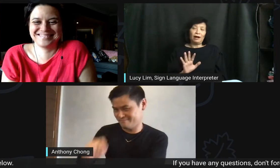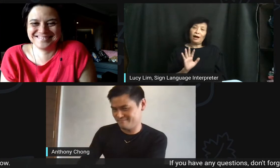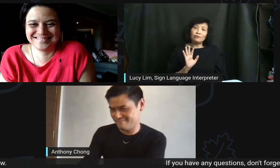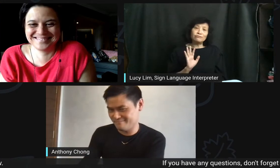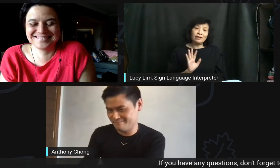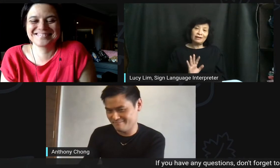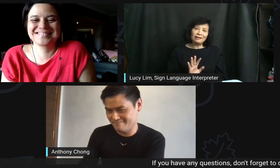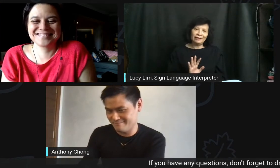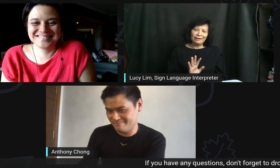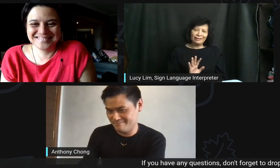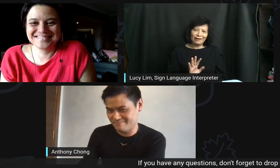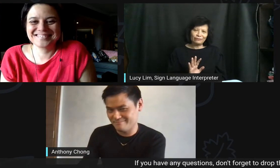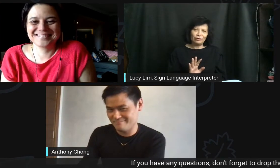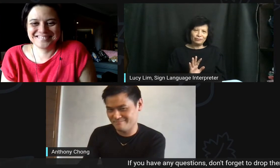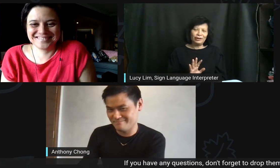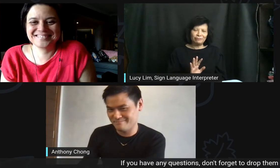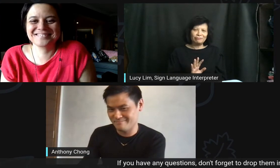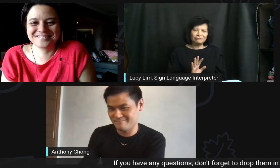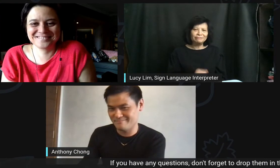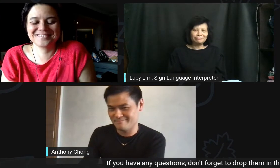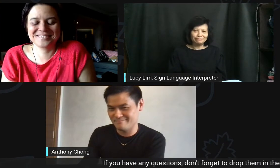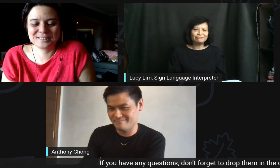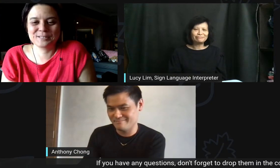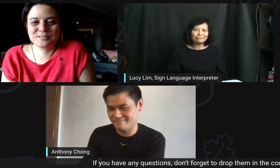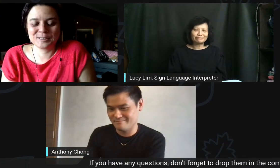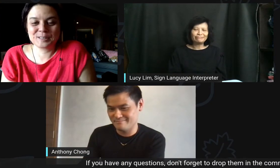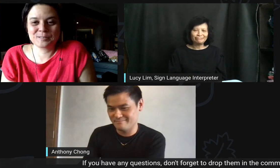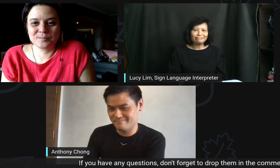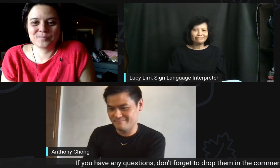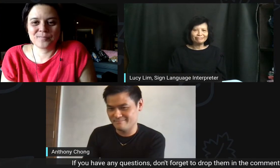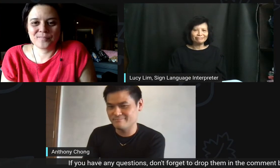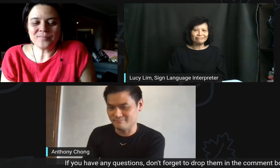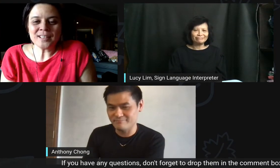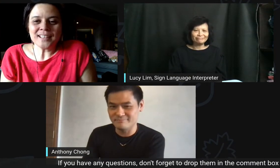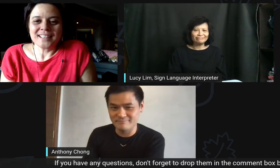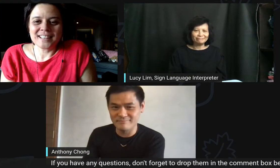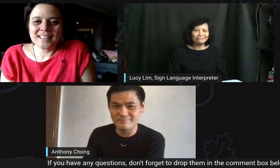I really learn that from him.